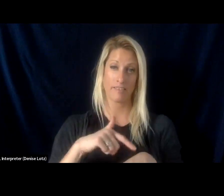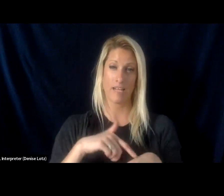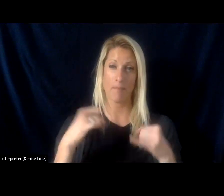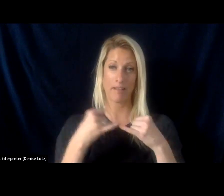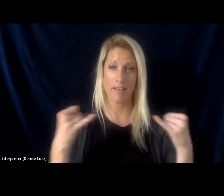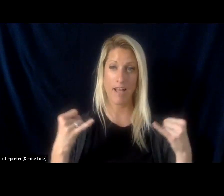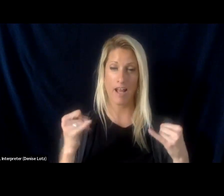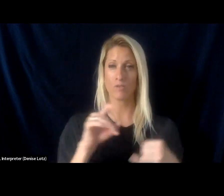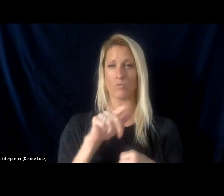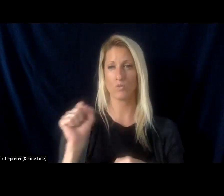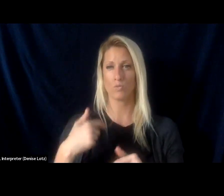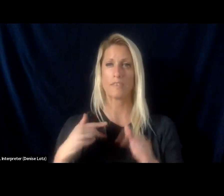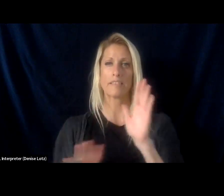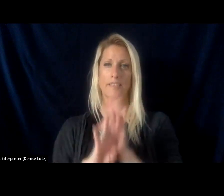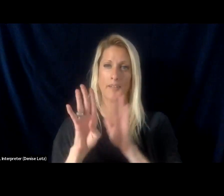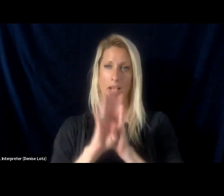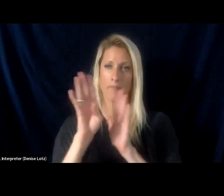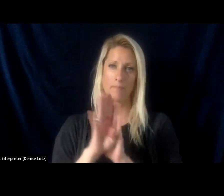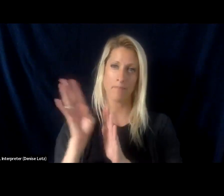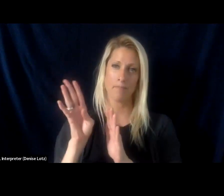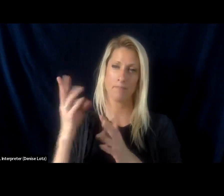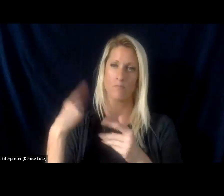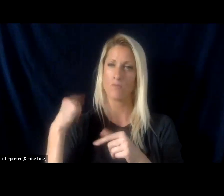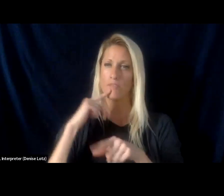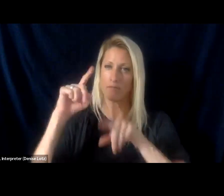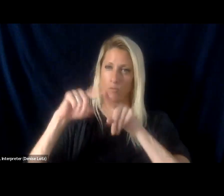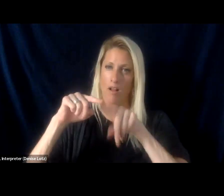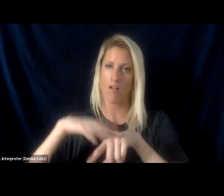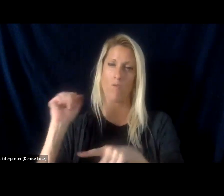that we have, and the tools that we developed really leaning on you all to reach across